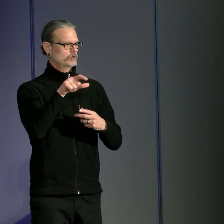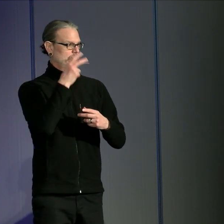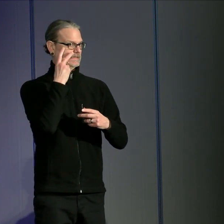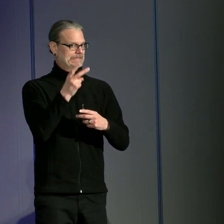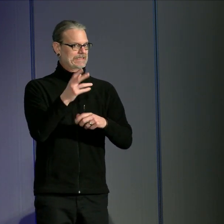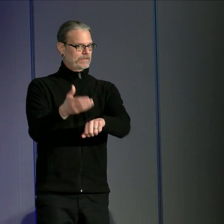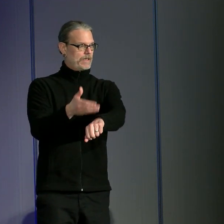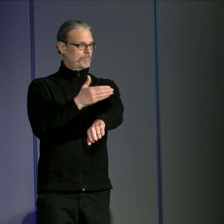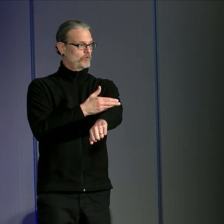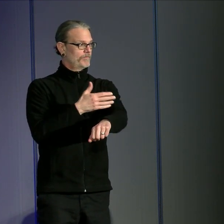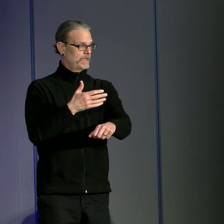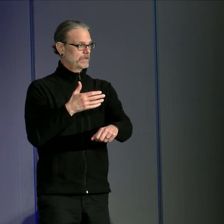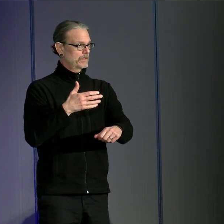all time in those issues.